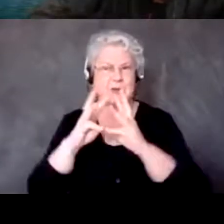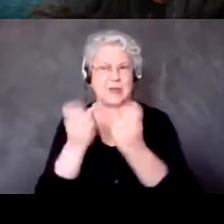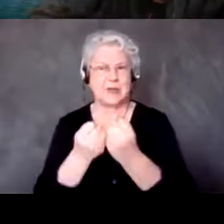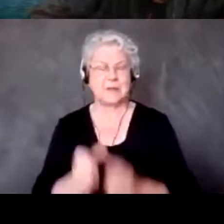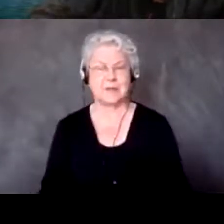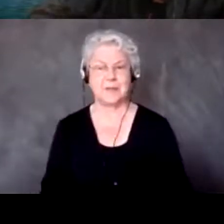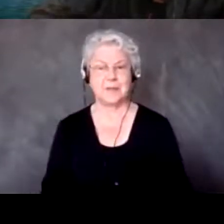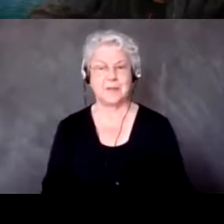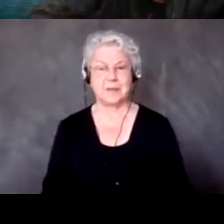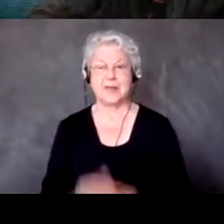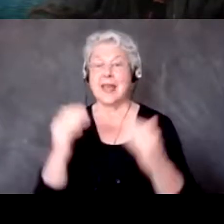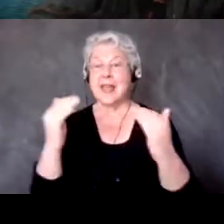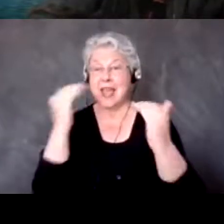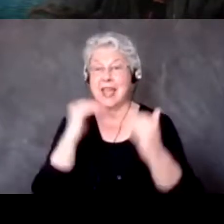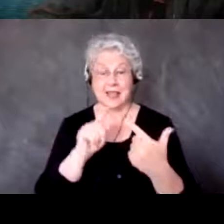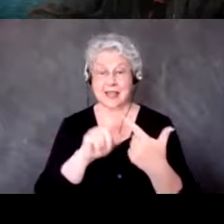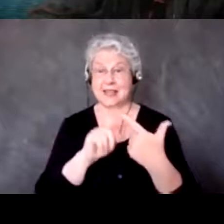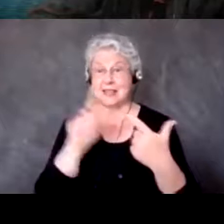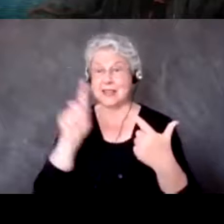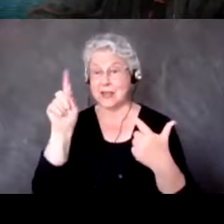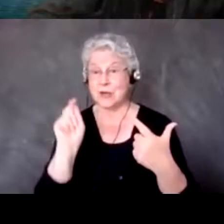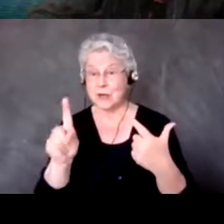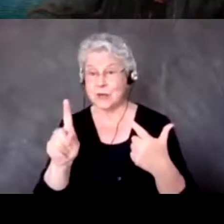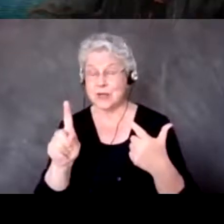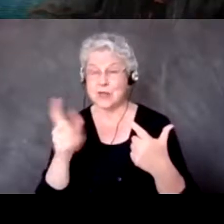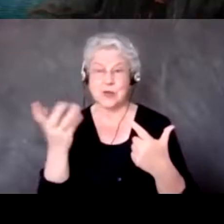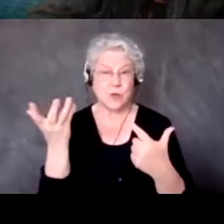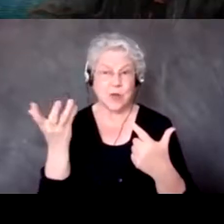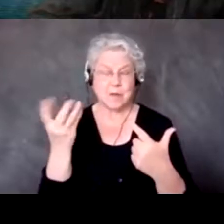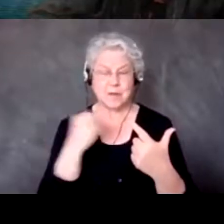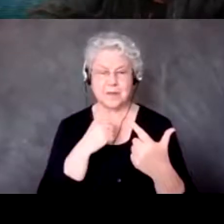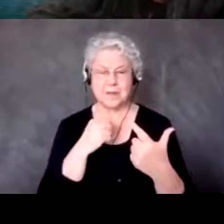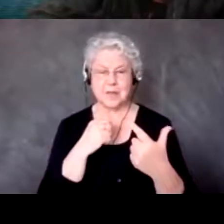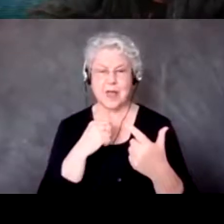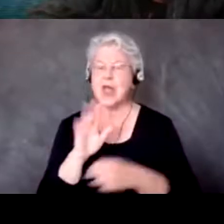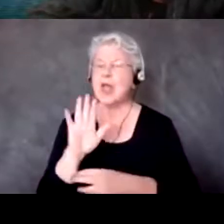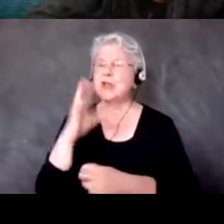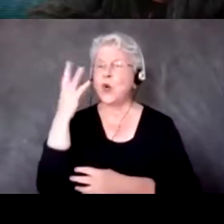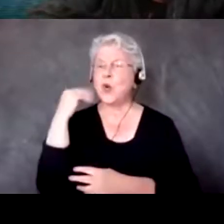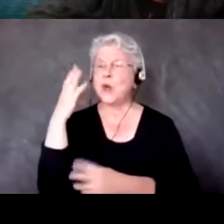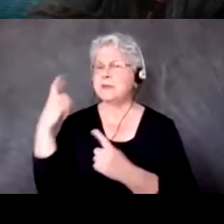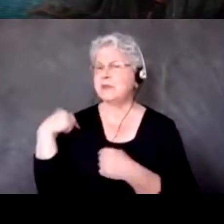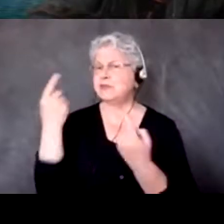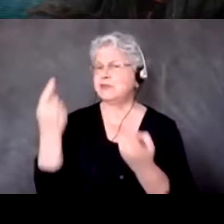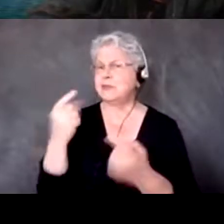And then the next question you could also add if you wanted to is: What is your experience with CCP? Like where are you at?